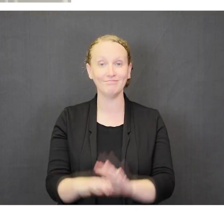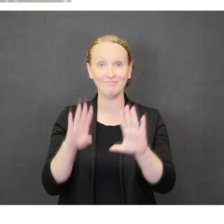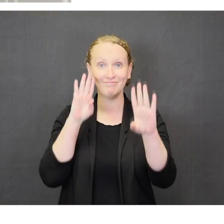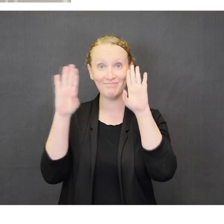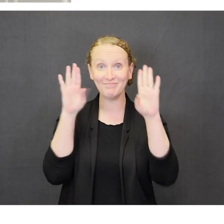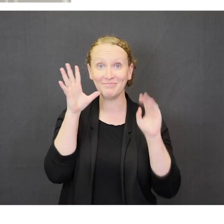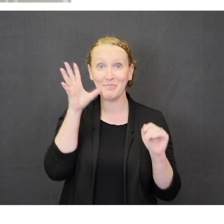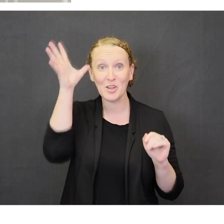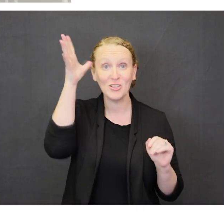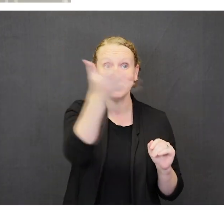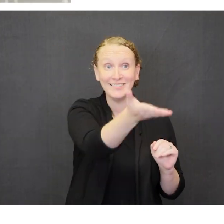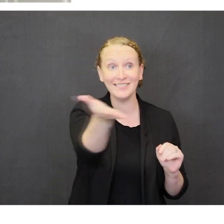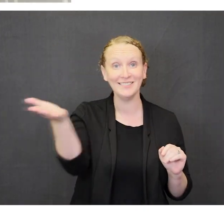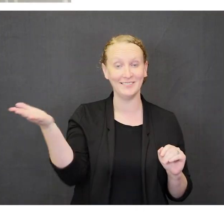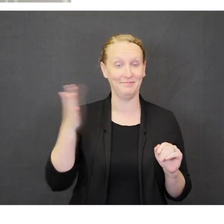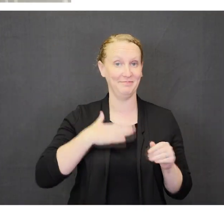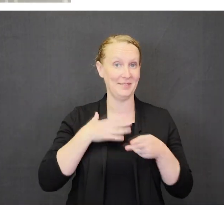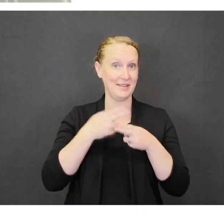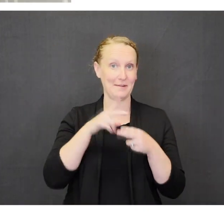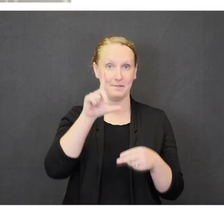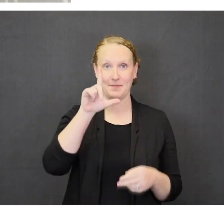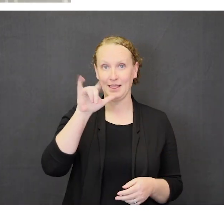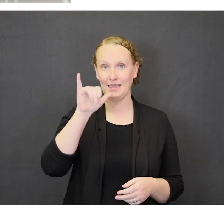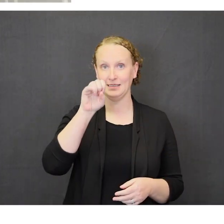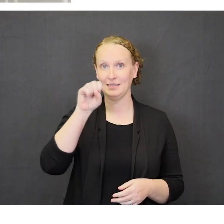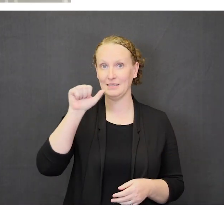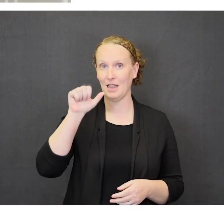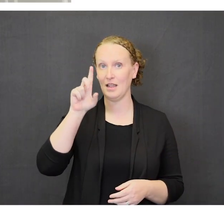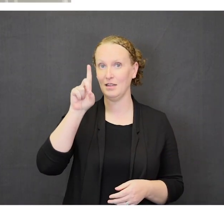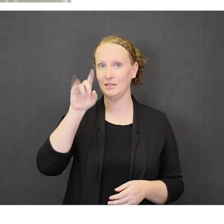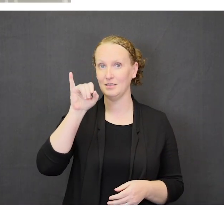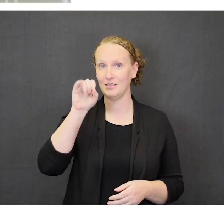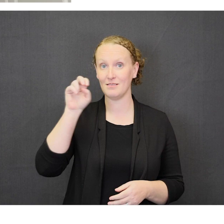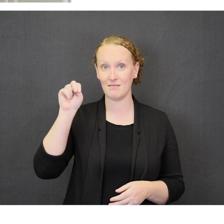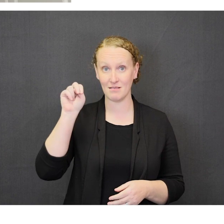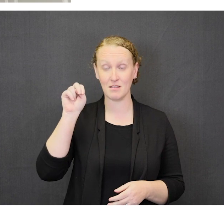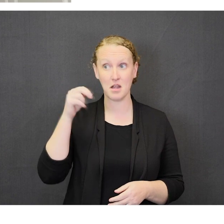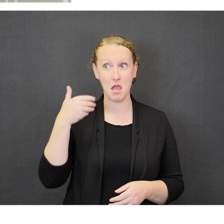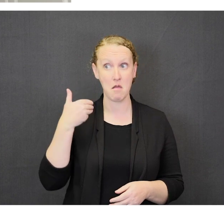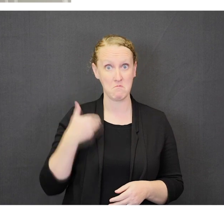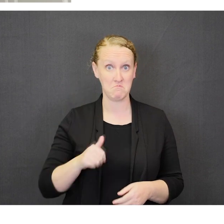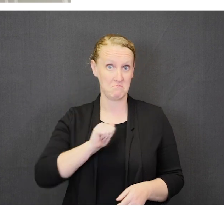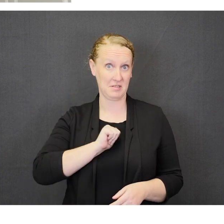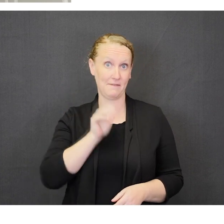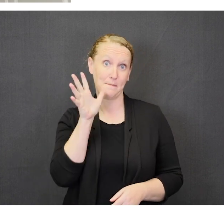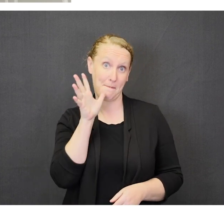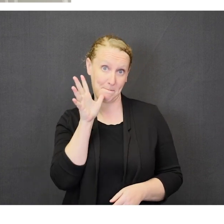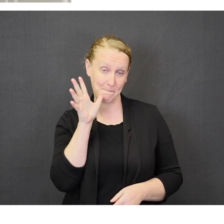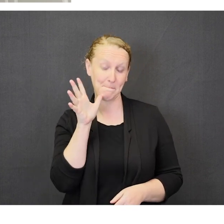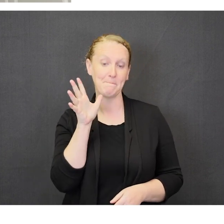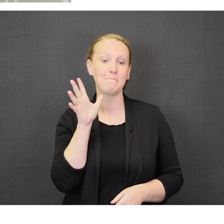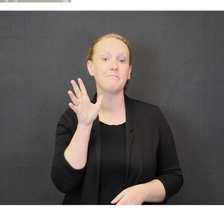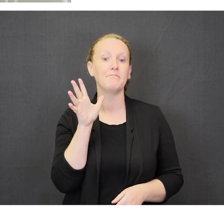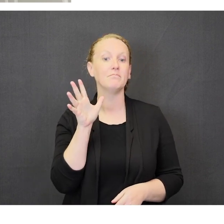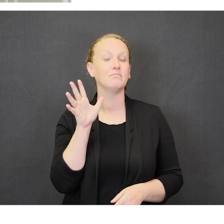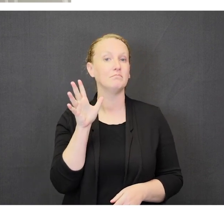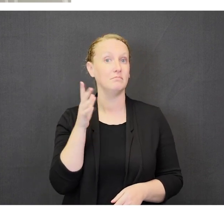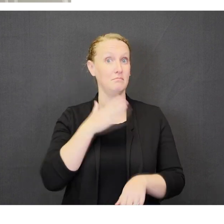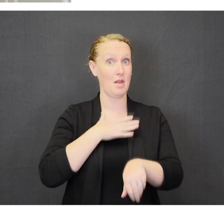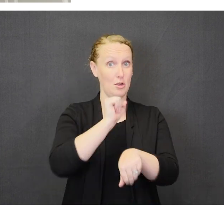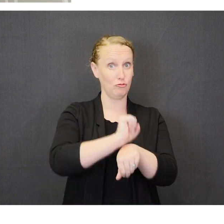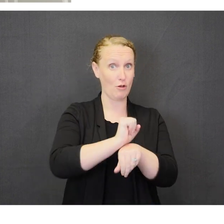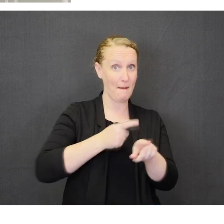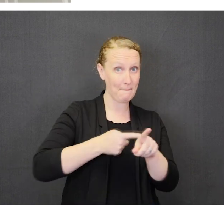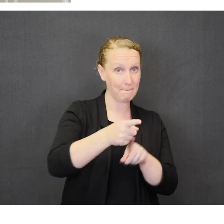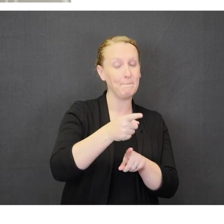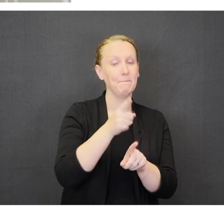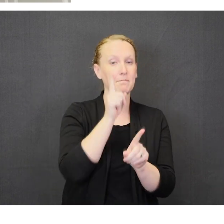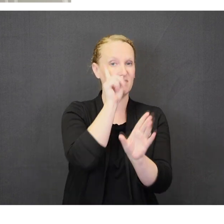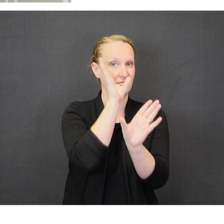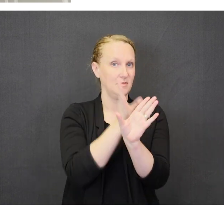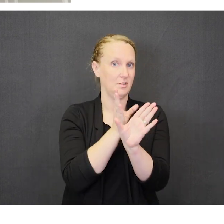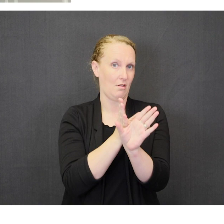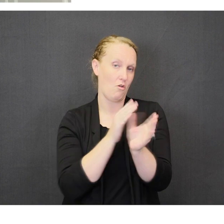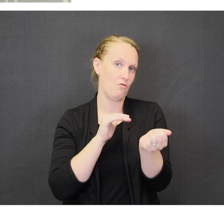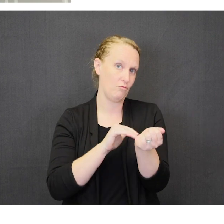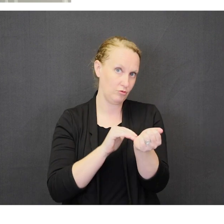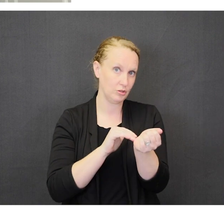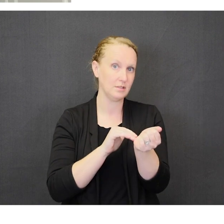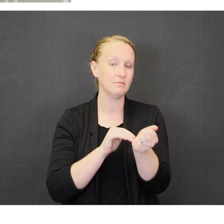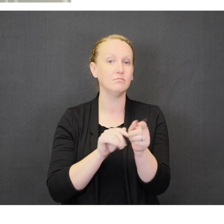Hi parents my name is Lisa Dion and I am a parent I'm also a psychotherapist and a registered play